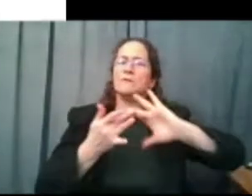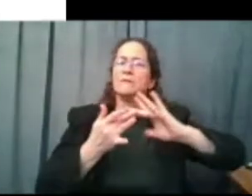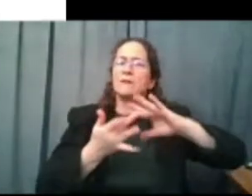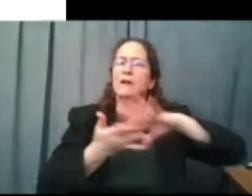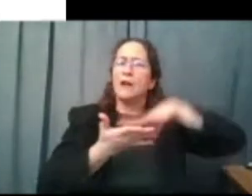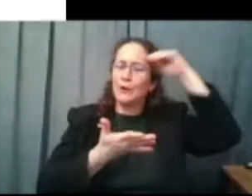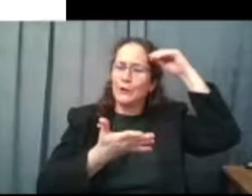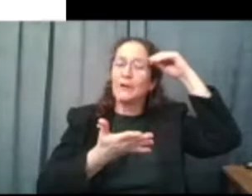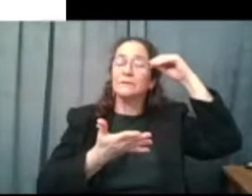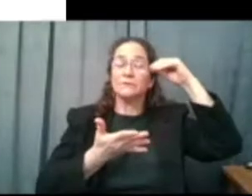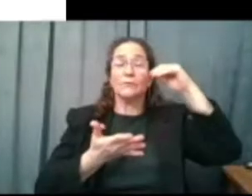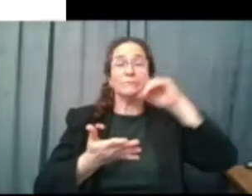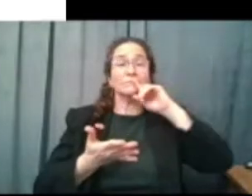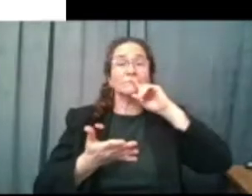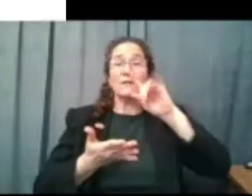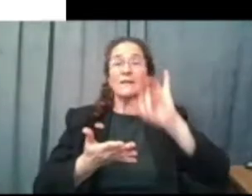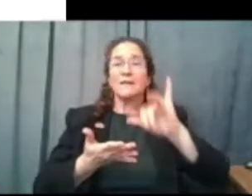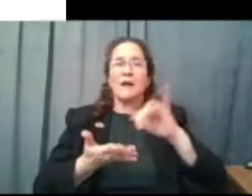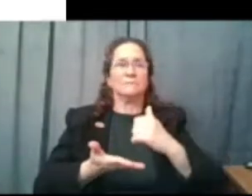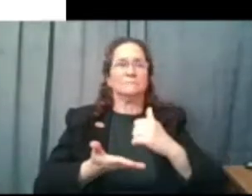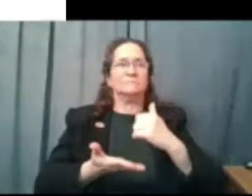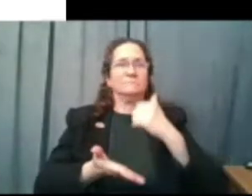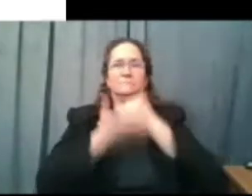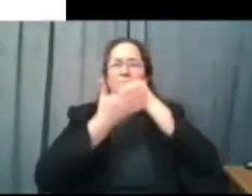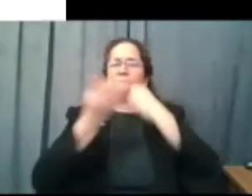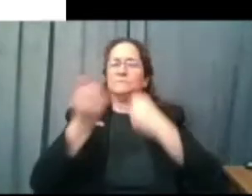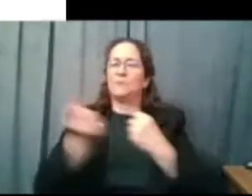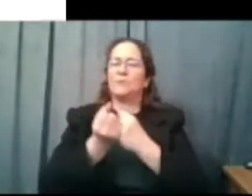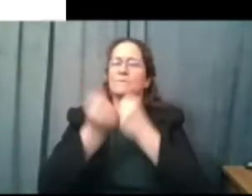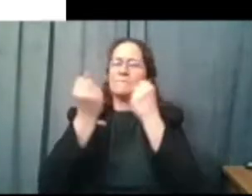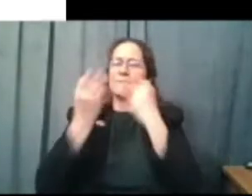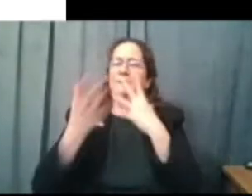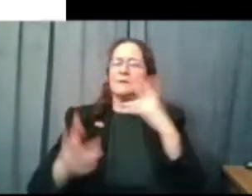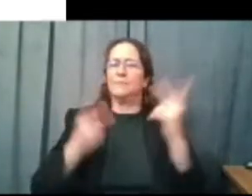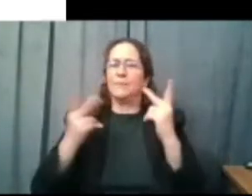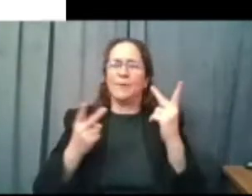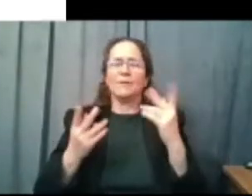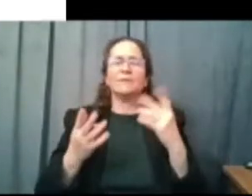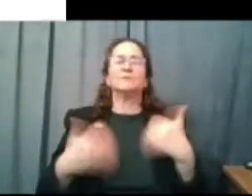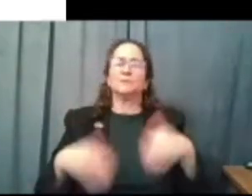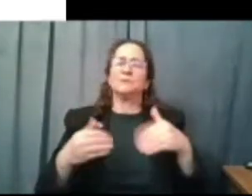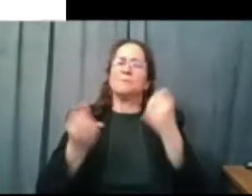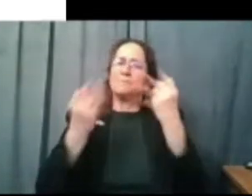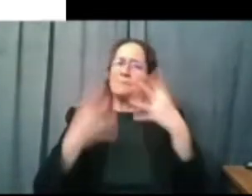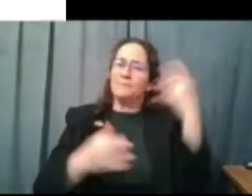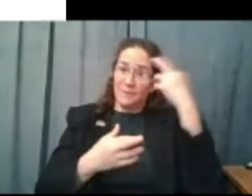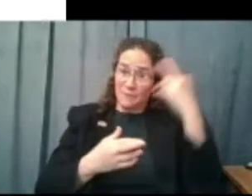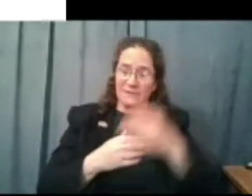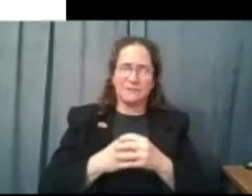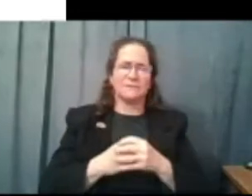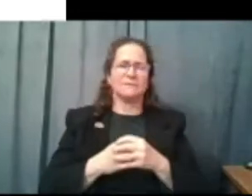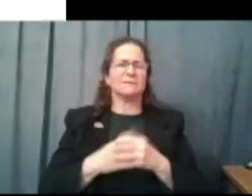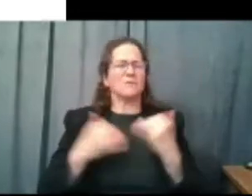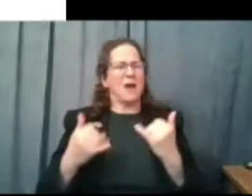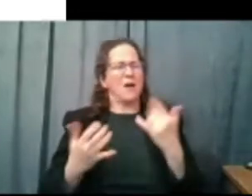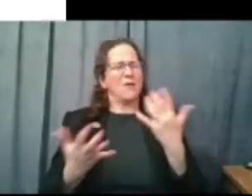and a lot of different reasons, and we would like for you to consider about why. What is your why of why you think